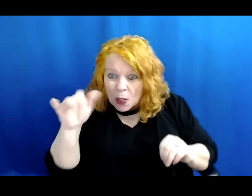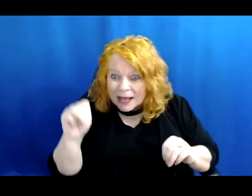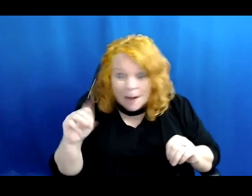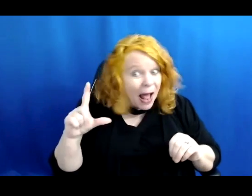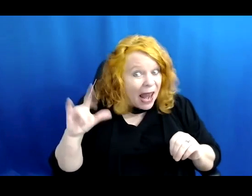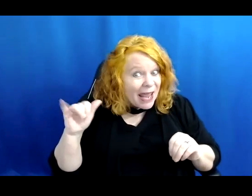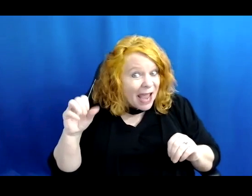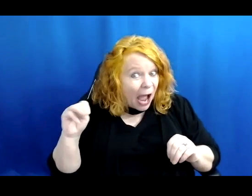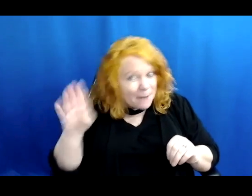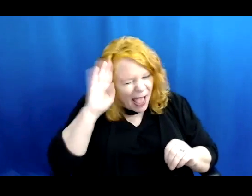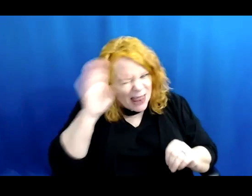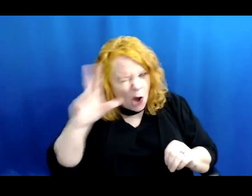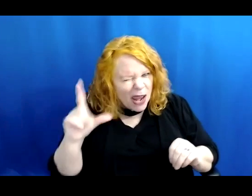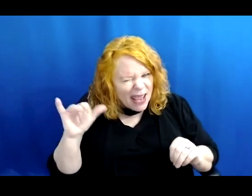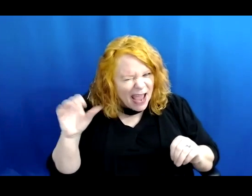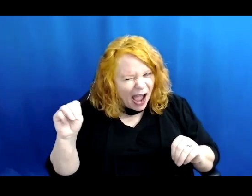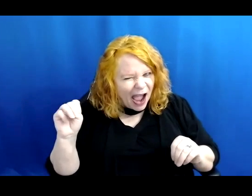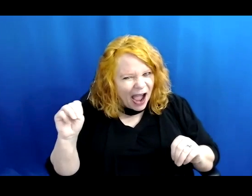Liam, Liam, hello, Liam. Liam, Liam, hello, Liam.